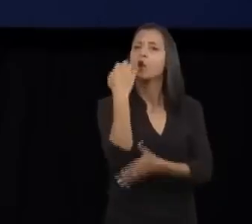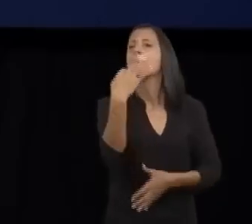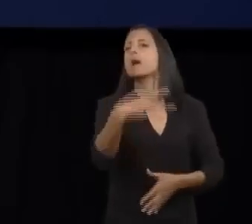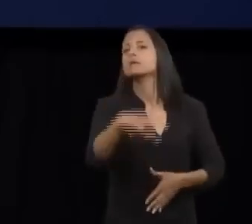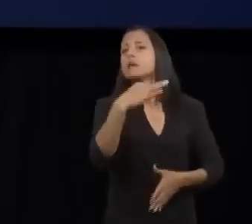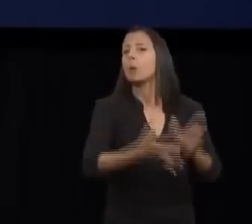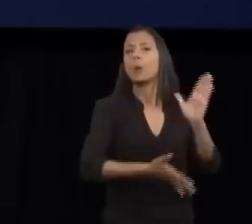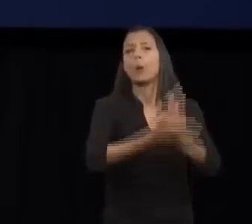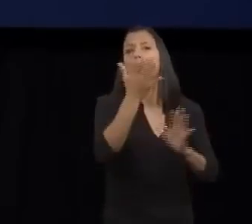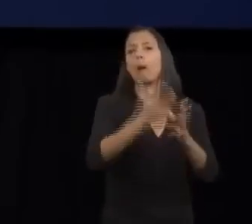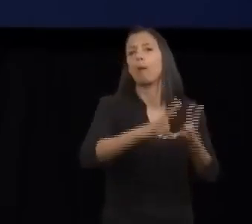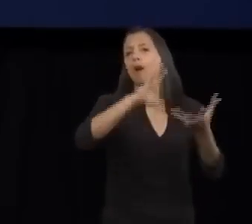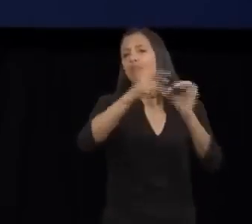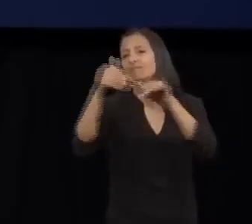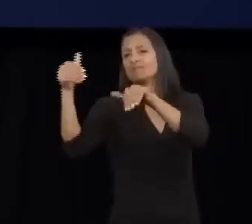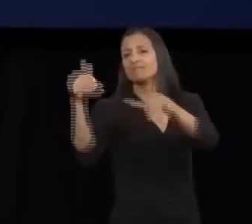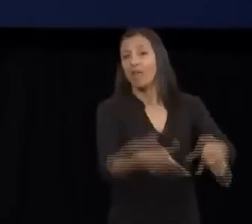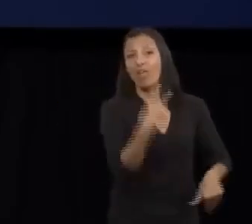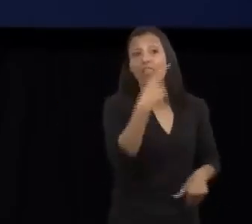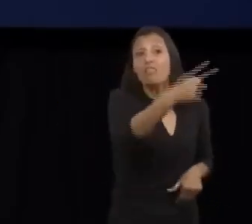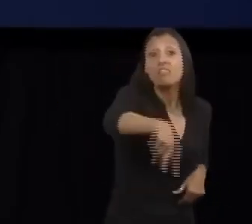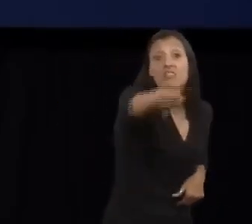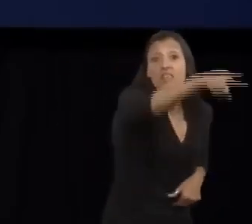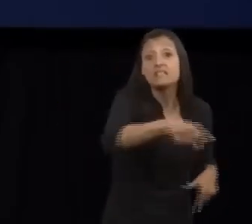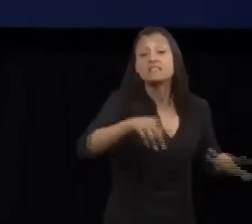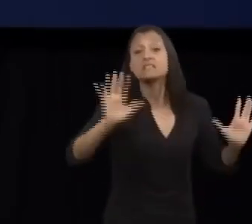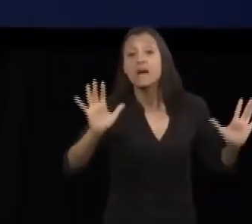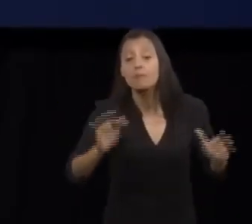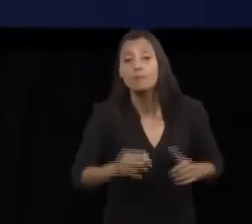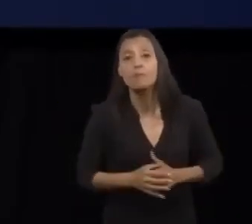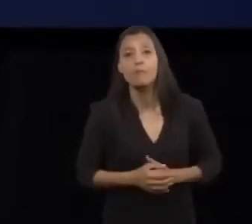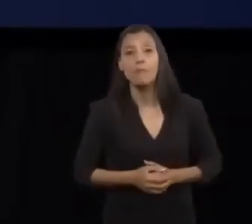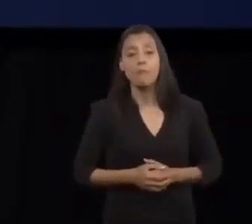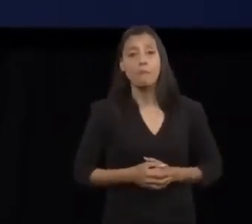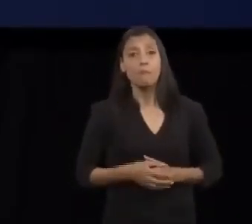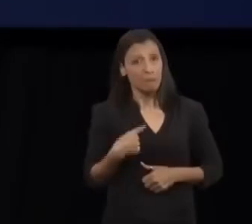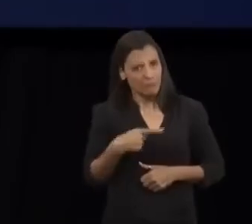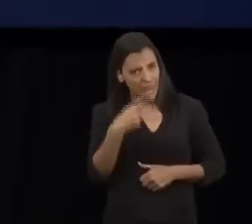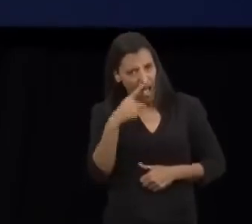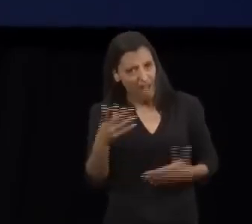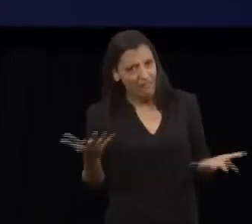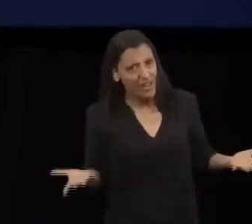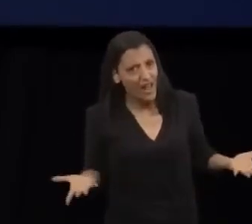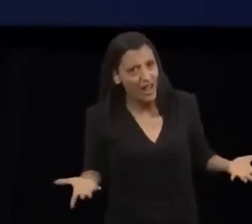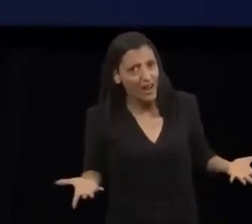that we were going to generate a great depression. And that did not happen.